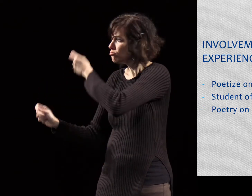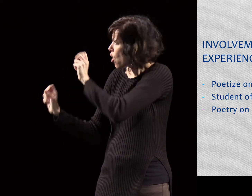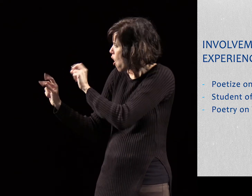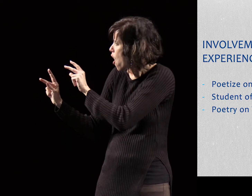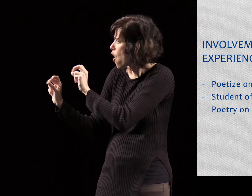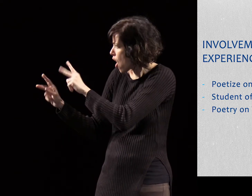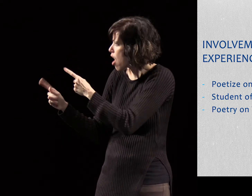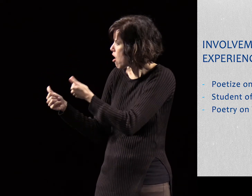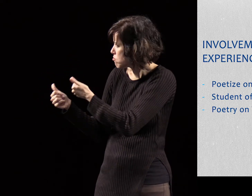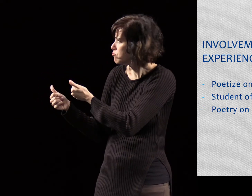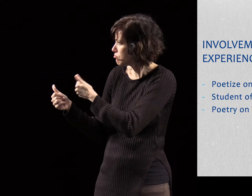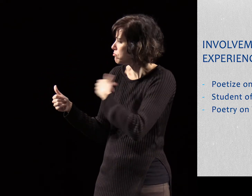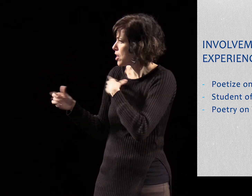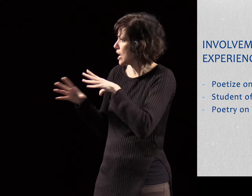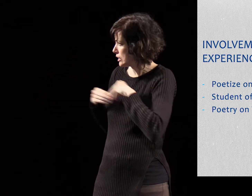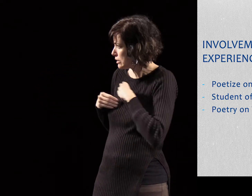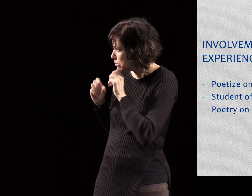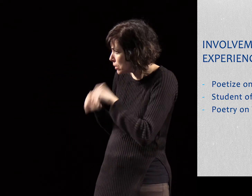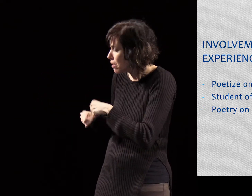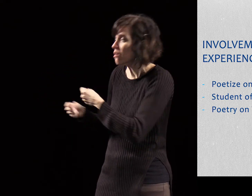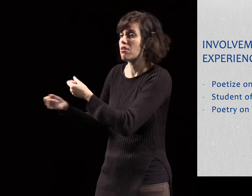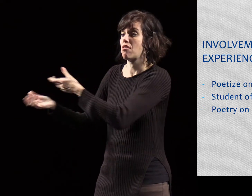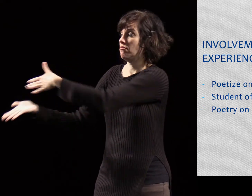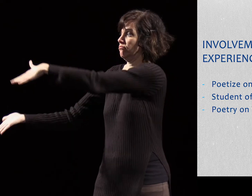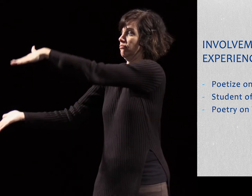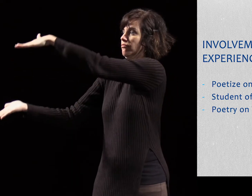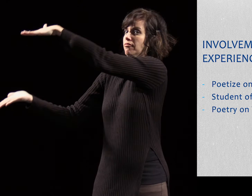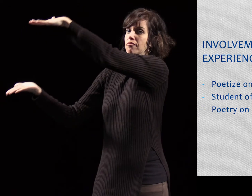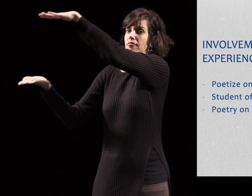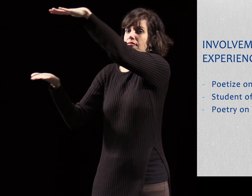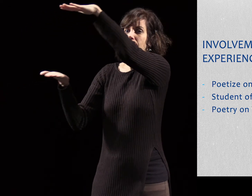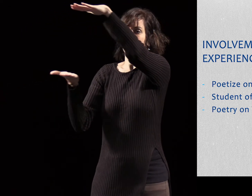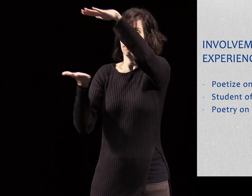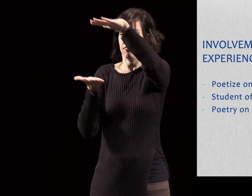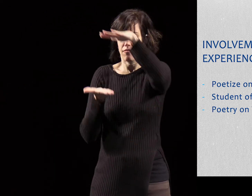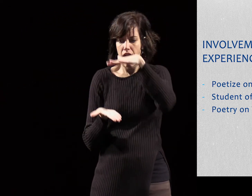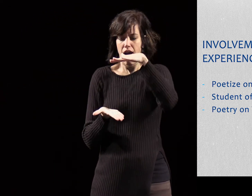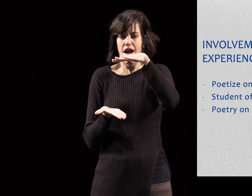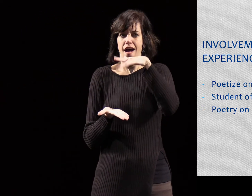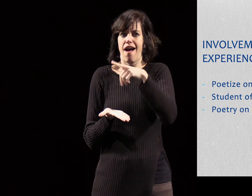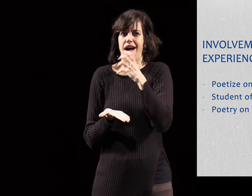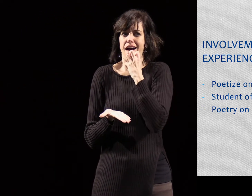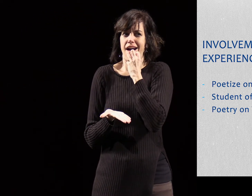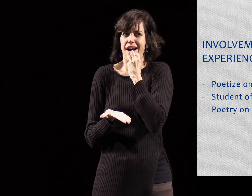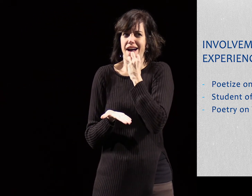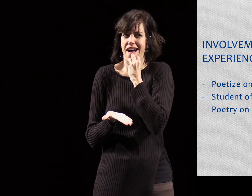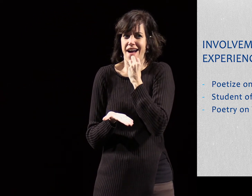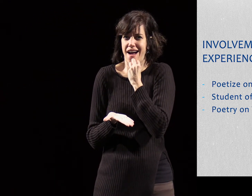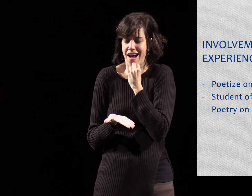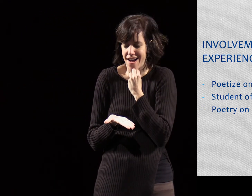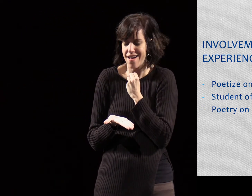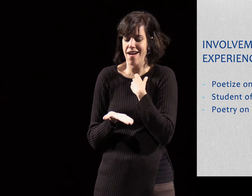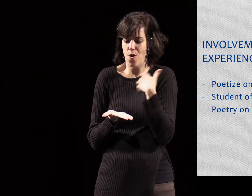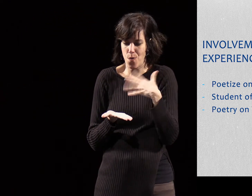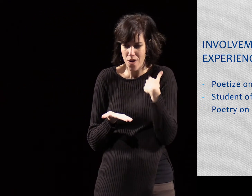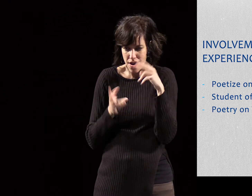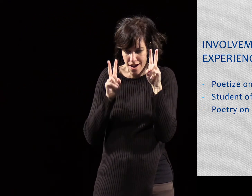We can definitely make that work." So I received this collection of videos. It was wonderful.